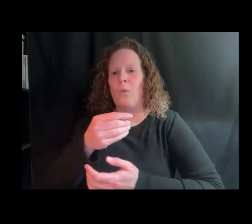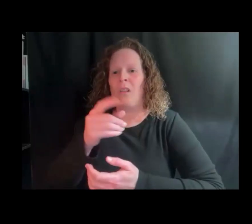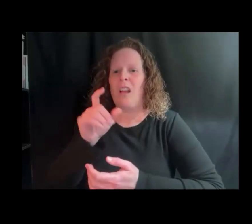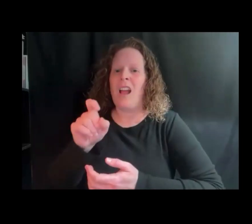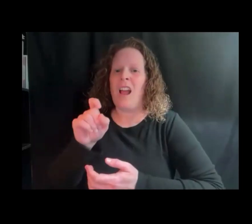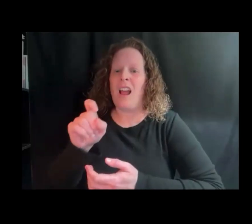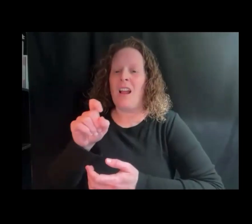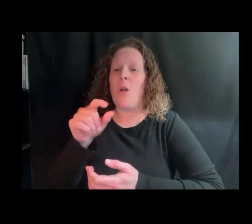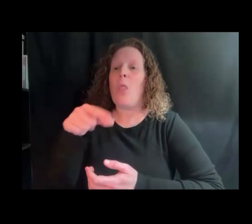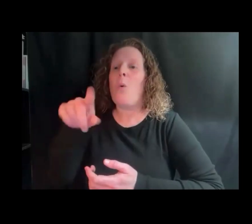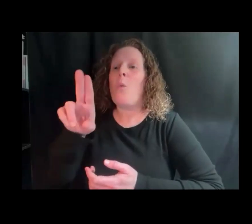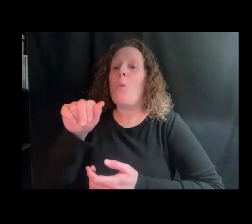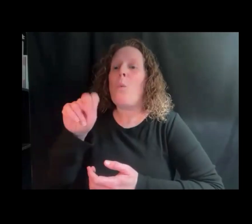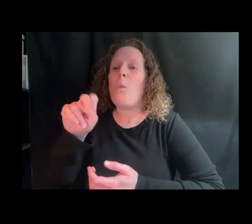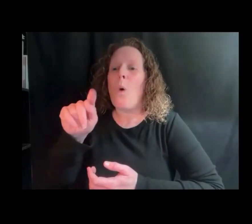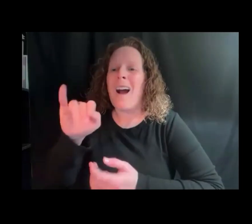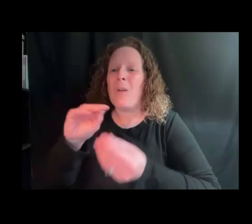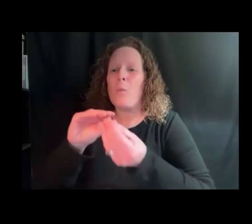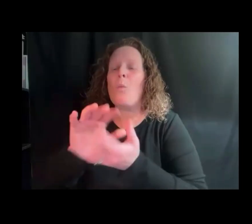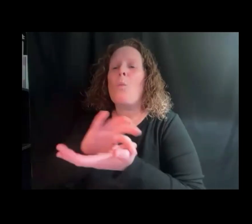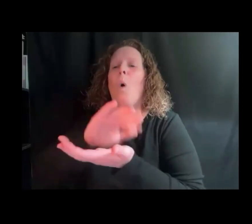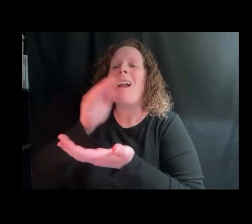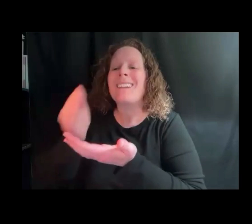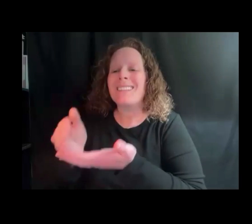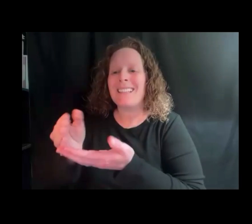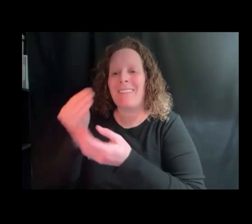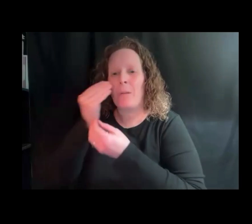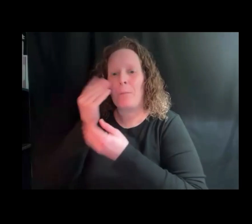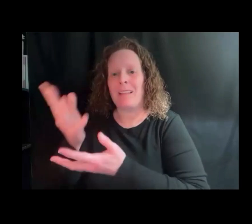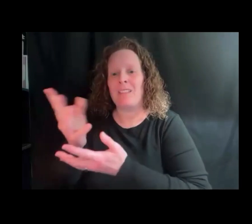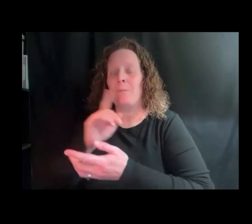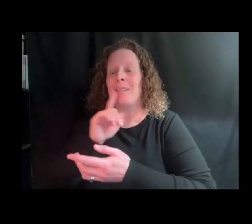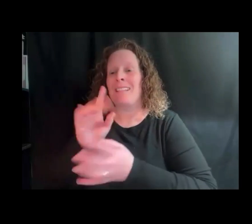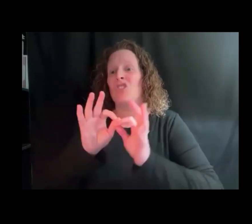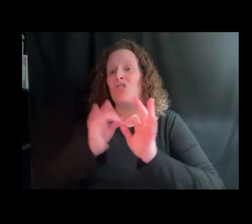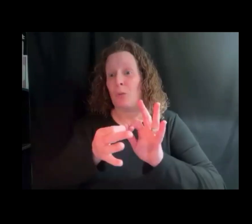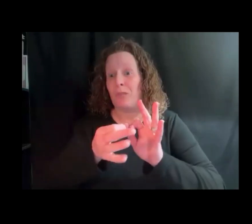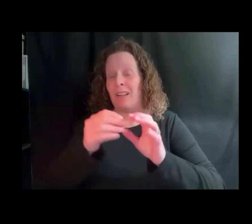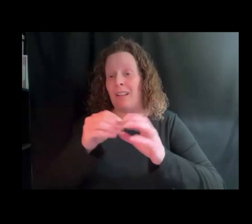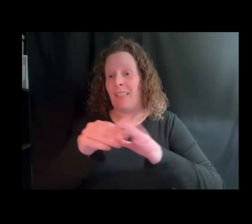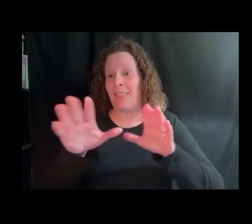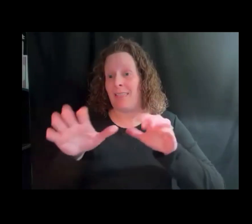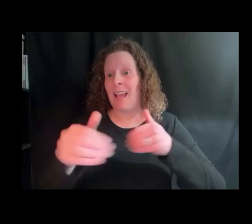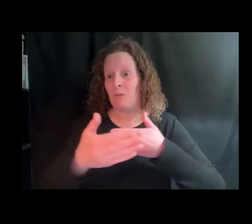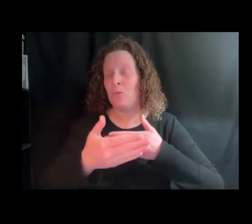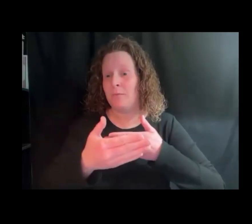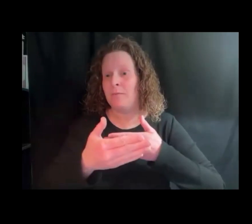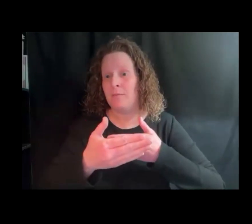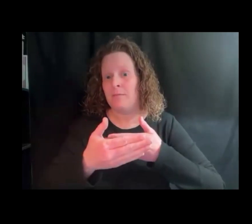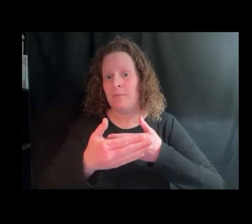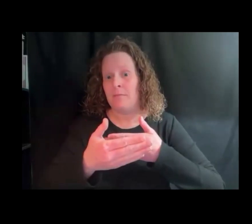and the quantity of information that is being